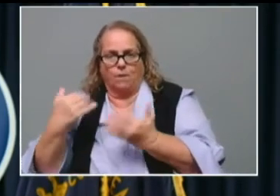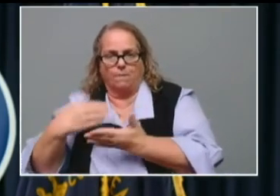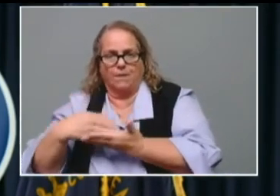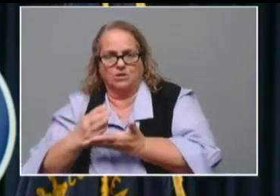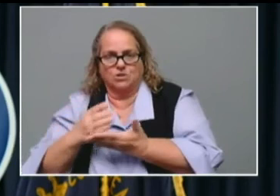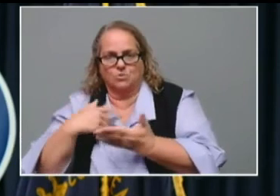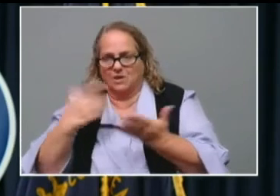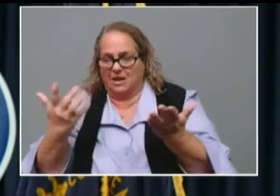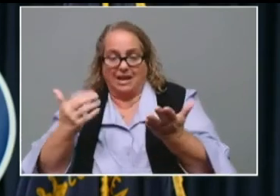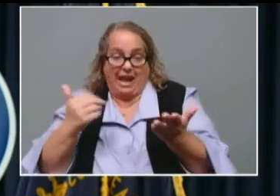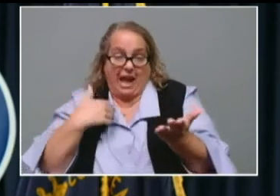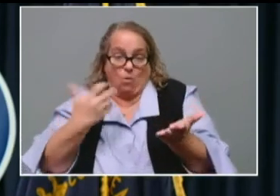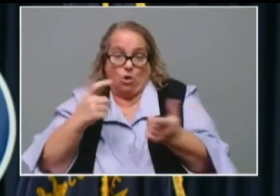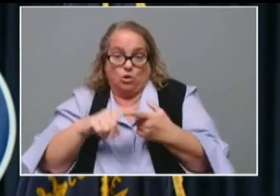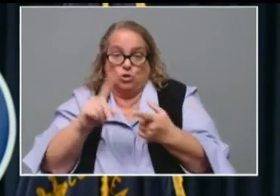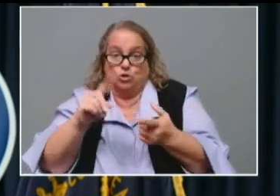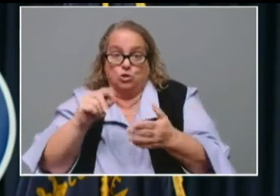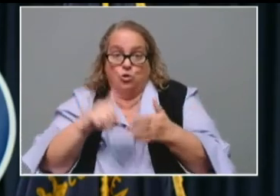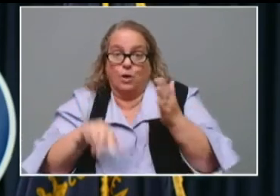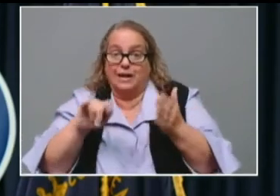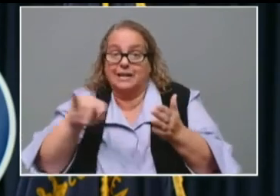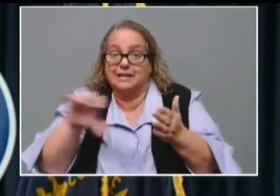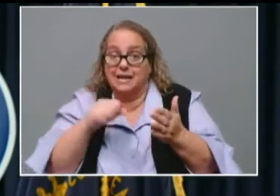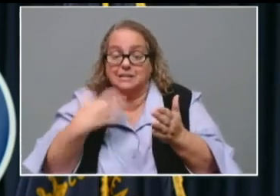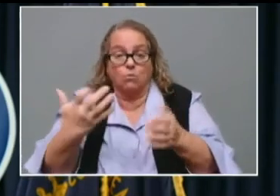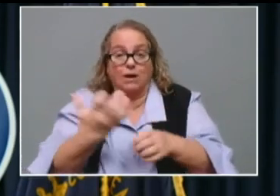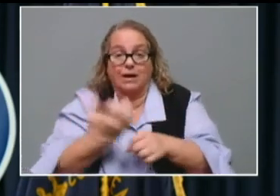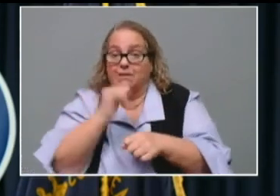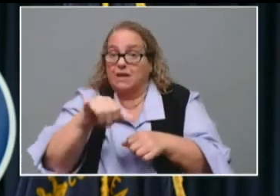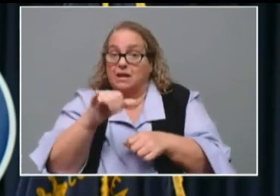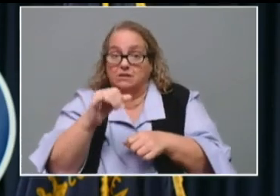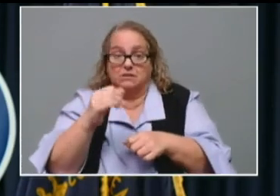I want to get this thing done. We've talked about it for decades. This is